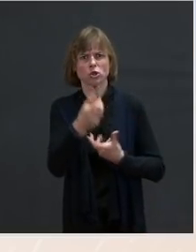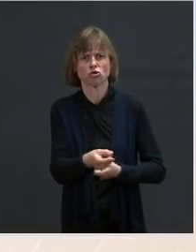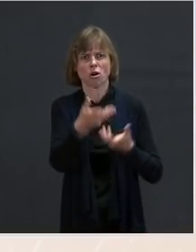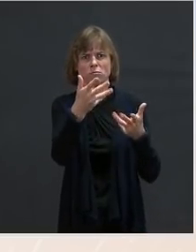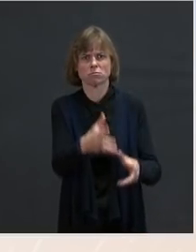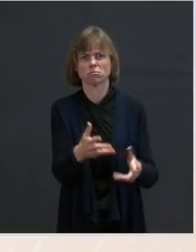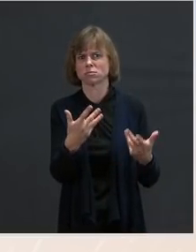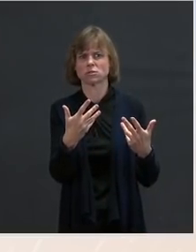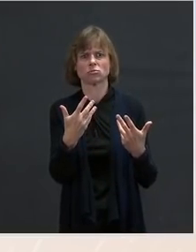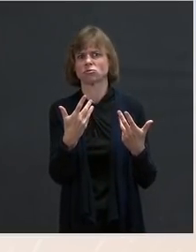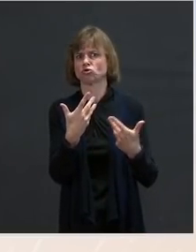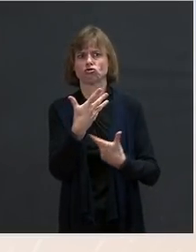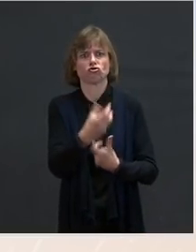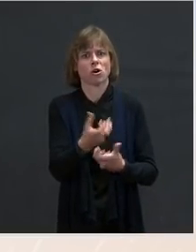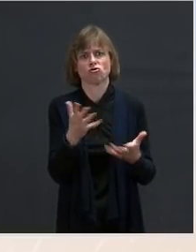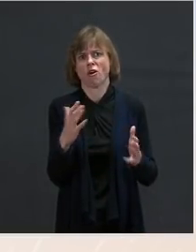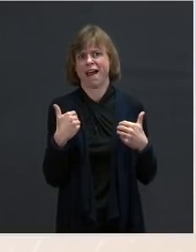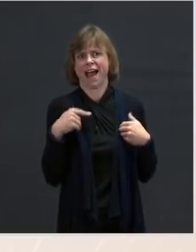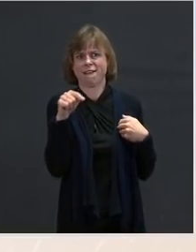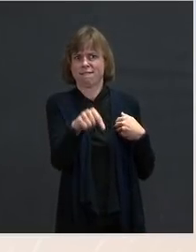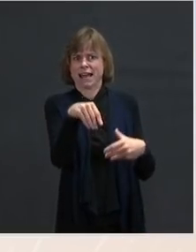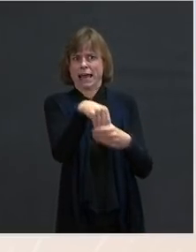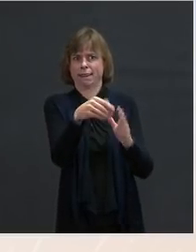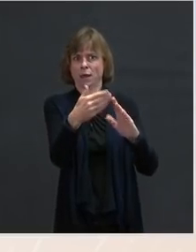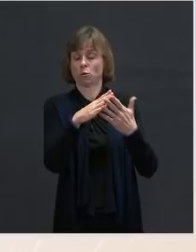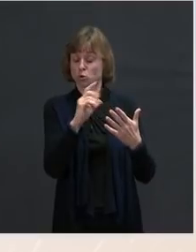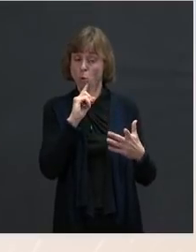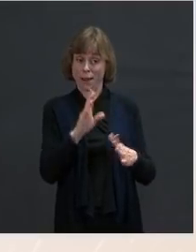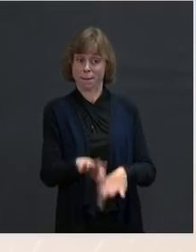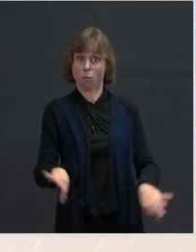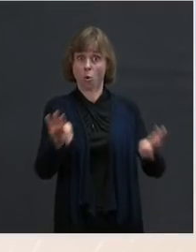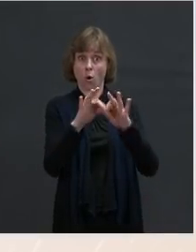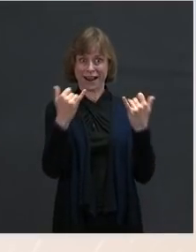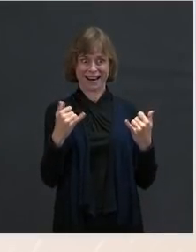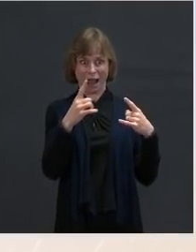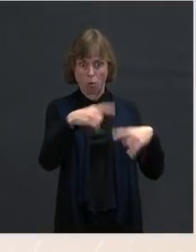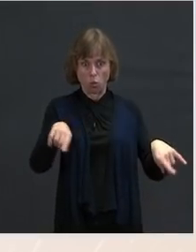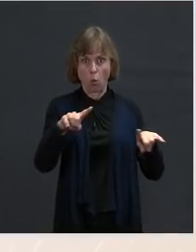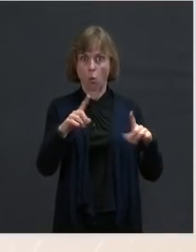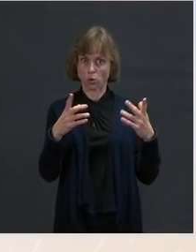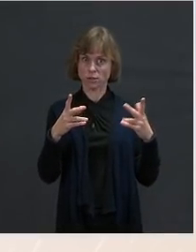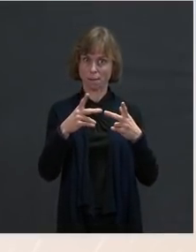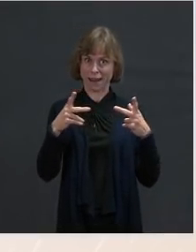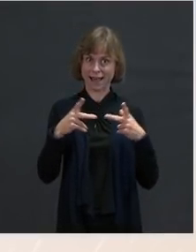So it's important that those are places that are open now in a range of communities across the country.